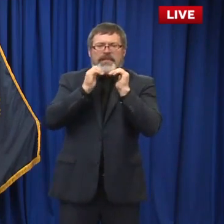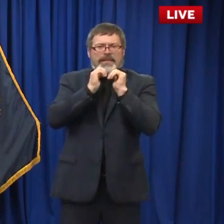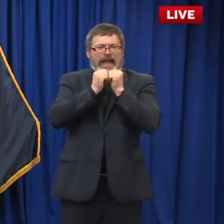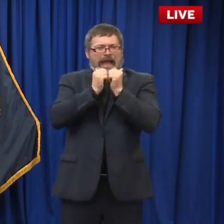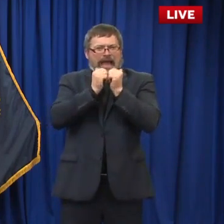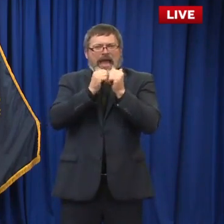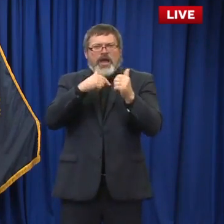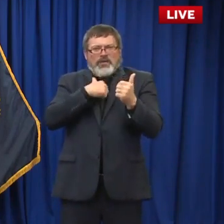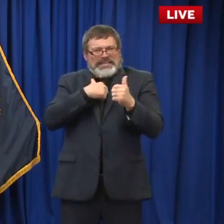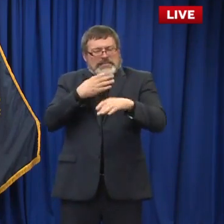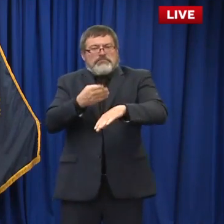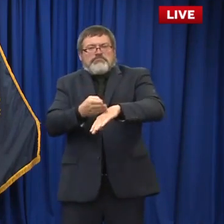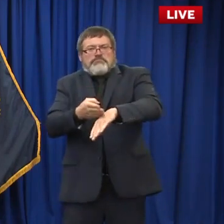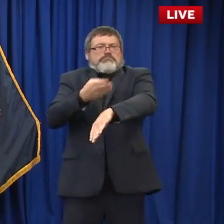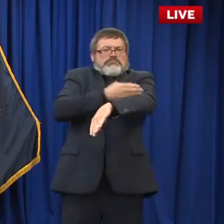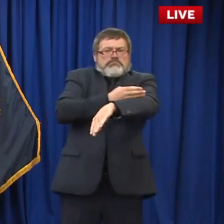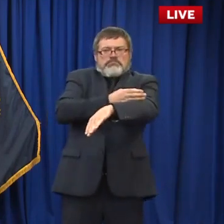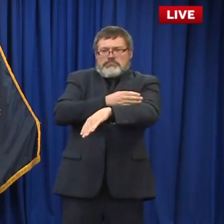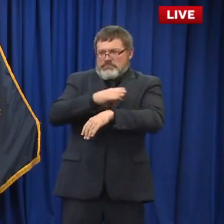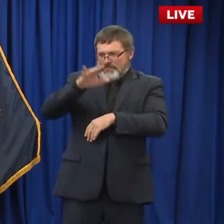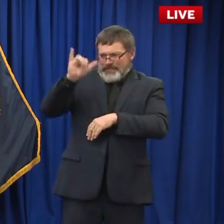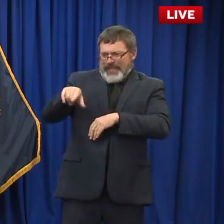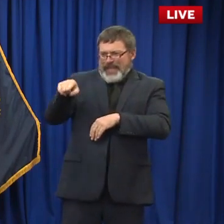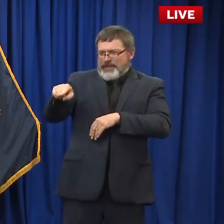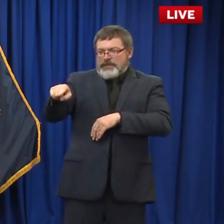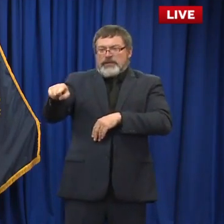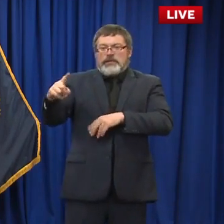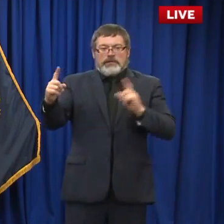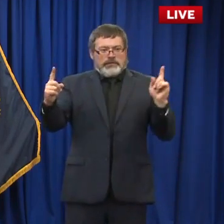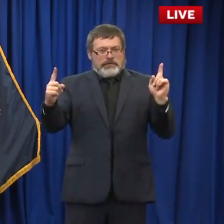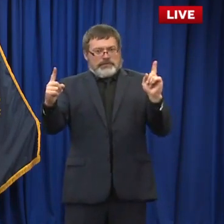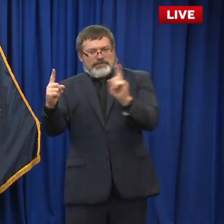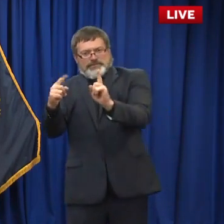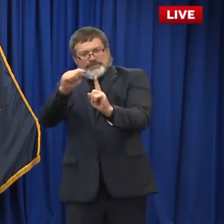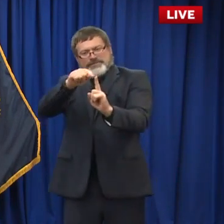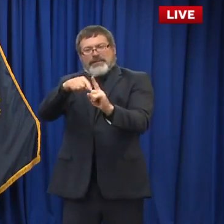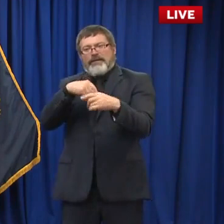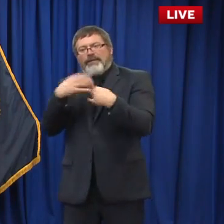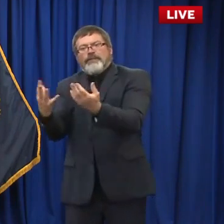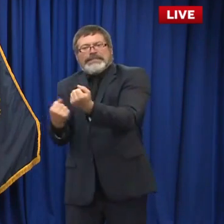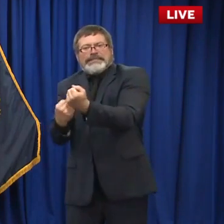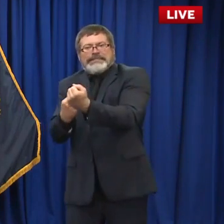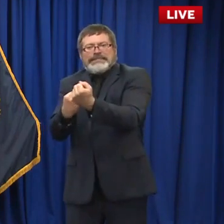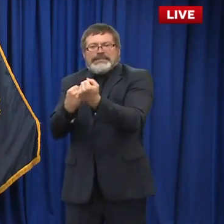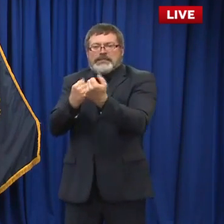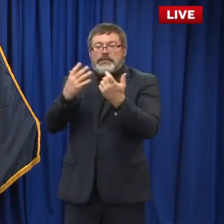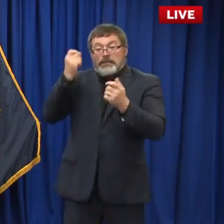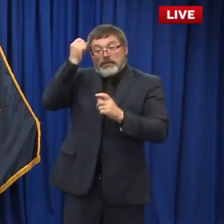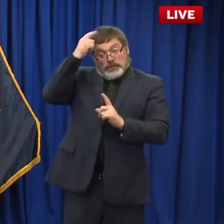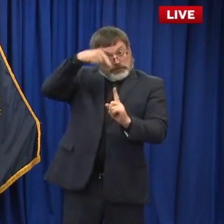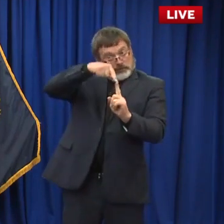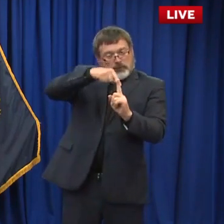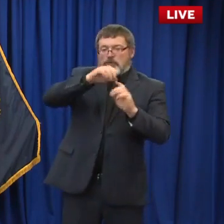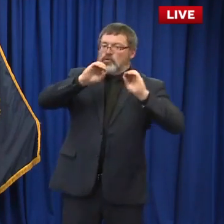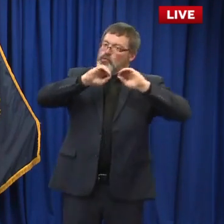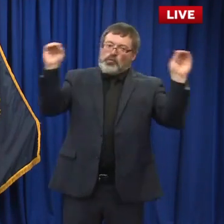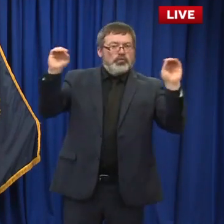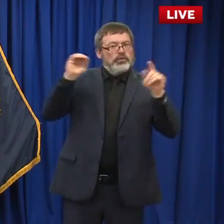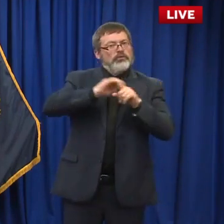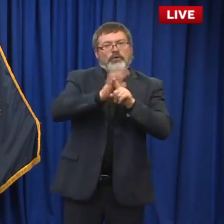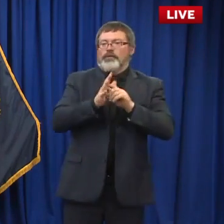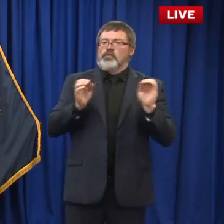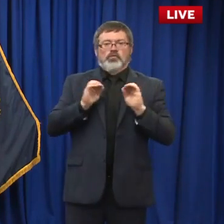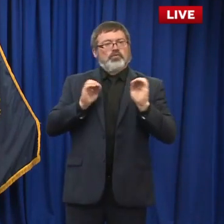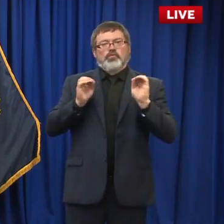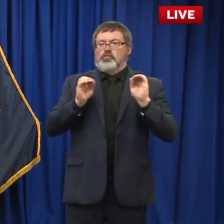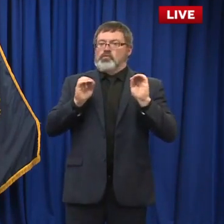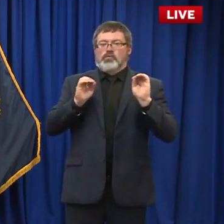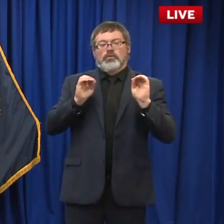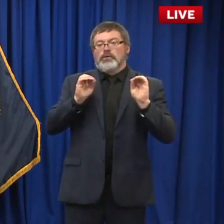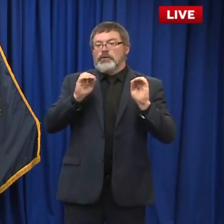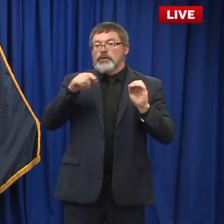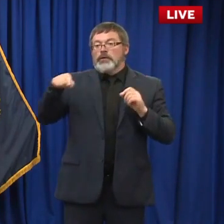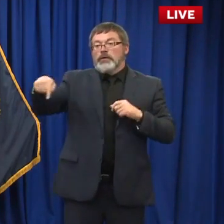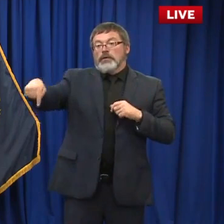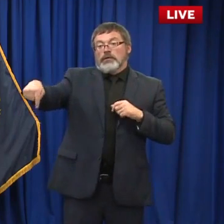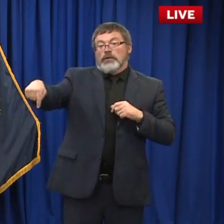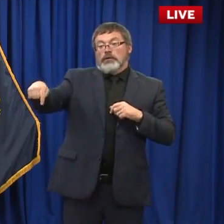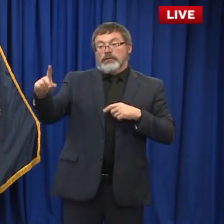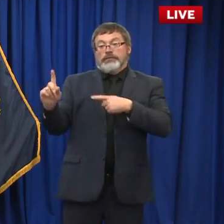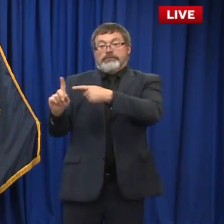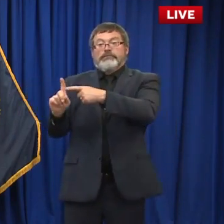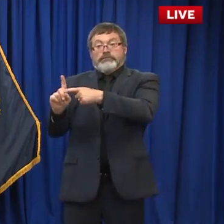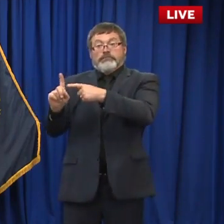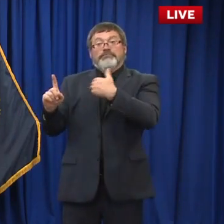GUIDELINES AROUND OUR NONCOVID PATIENTS SUPPORT PERSON PROGRAM, SO WHAT THAT REALLY MEANS IS THAT IF YOU HAVE -- ARE GOING TO THE HOSPITAL OR IF YOU HAVE A FAMILY MEMBER GOING TO THE